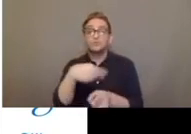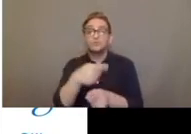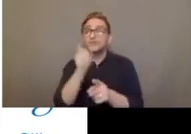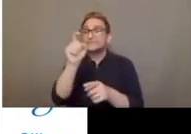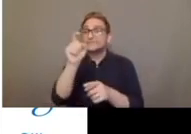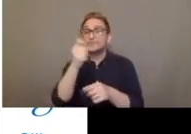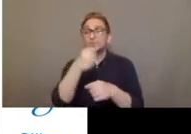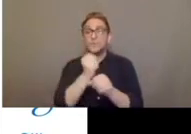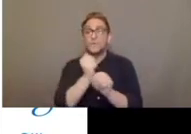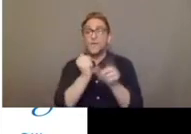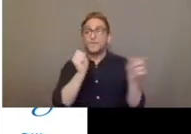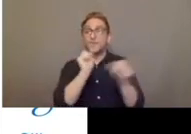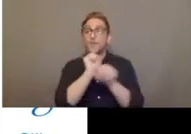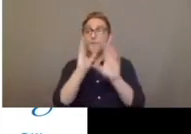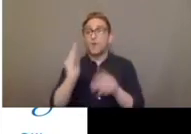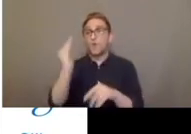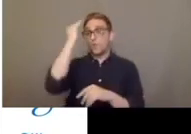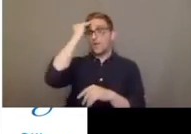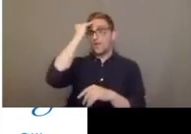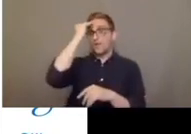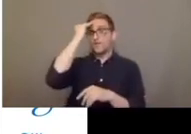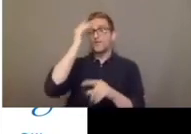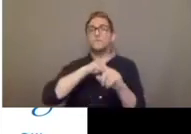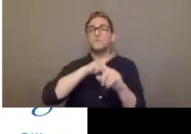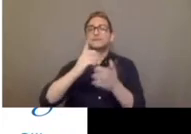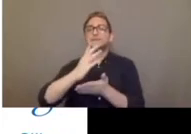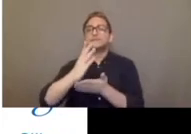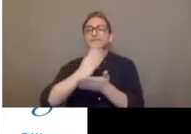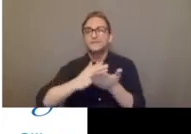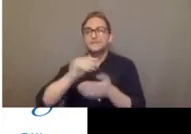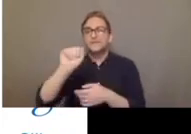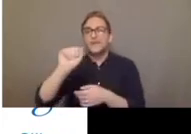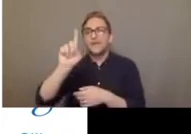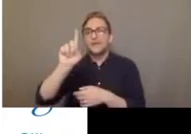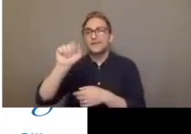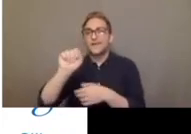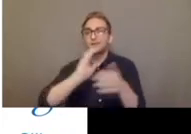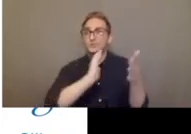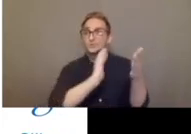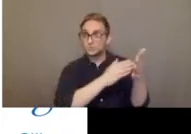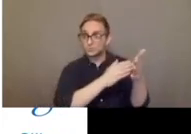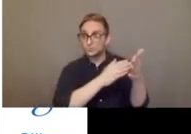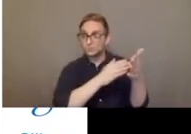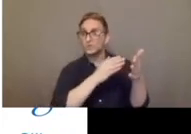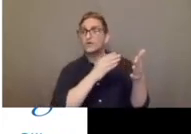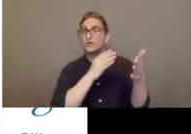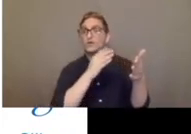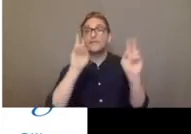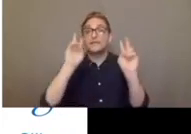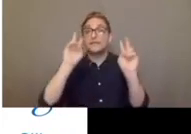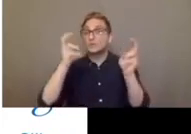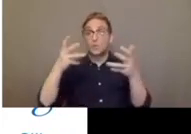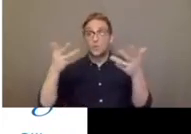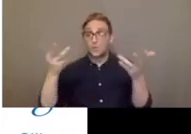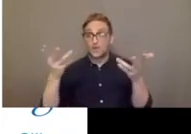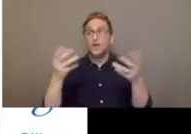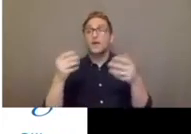There have been some ADA lawsuits where the issue was that the employer simply did not